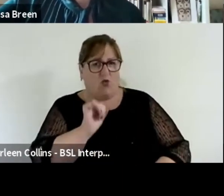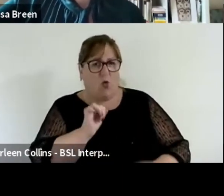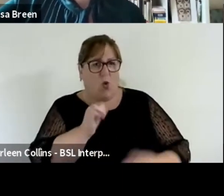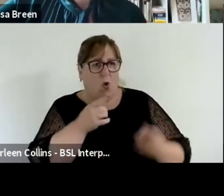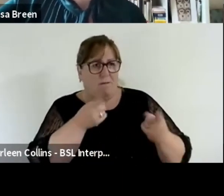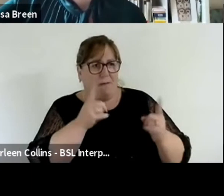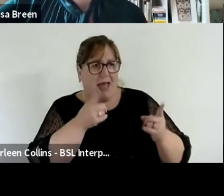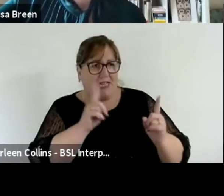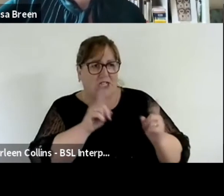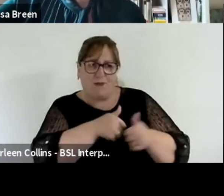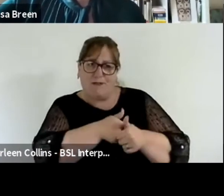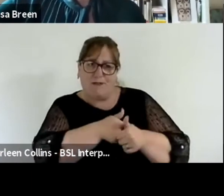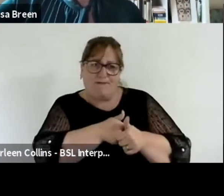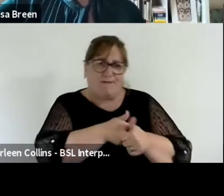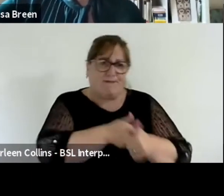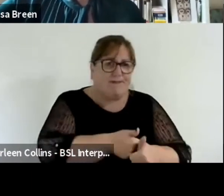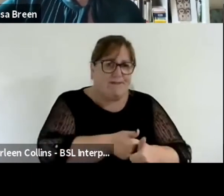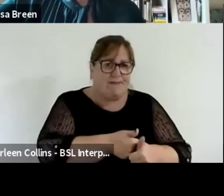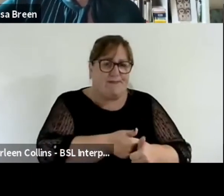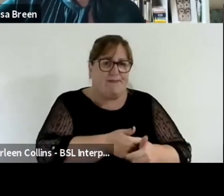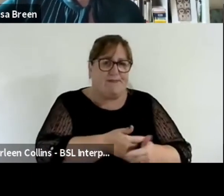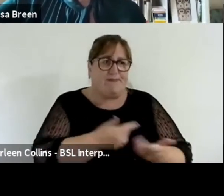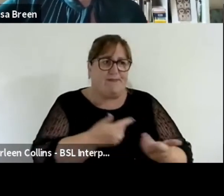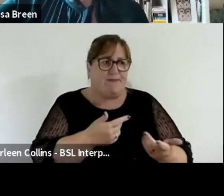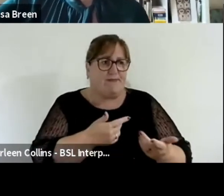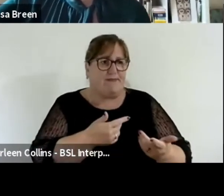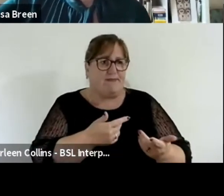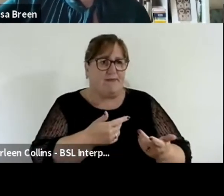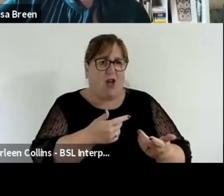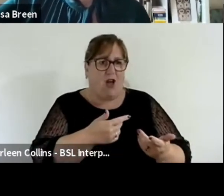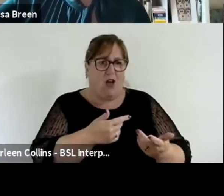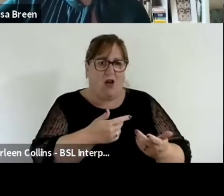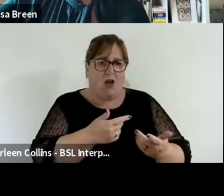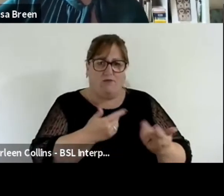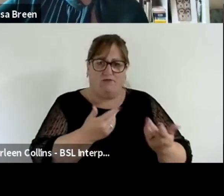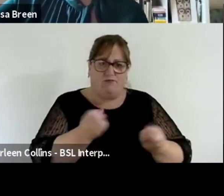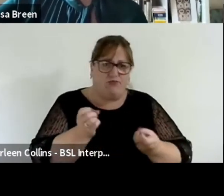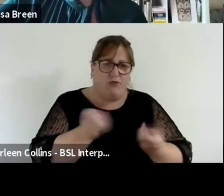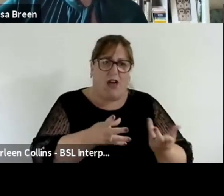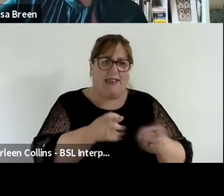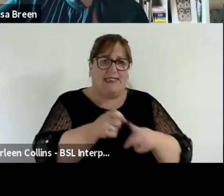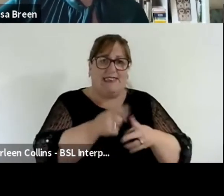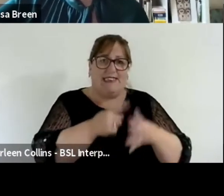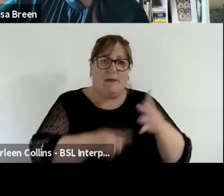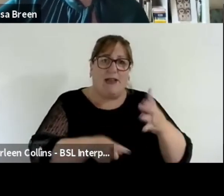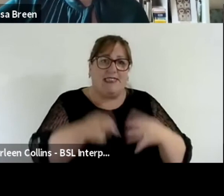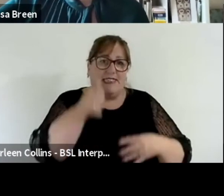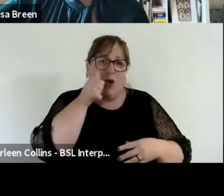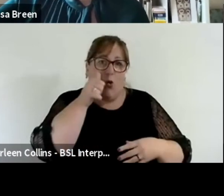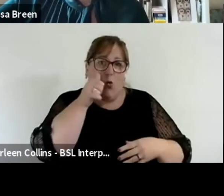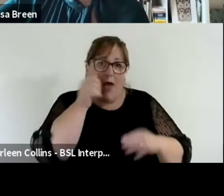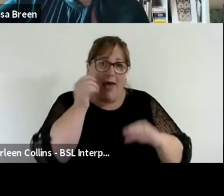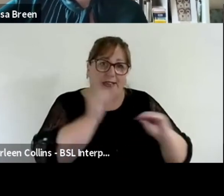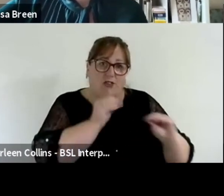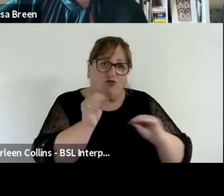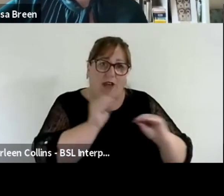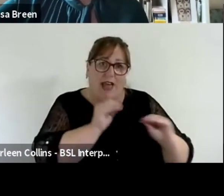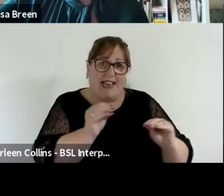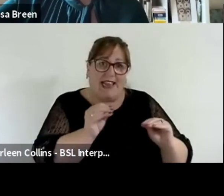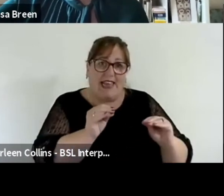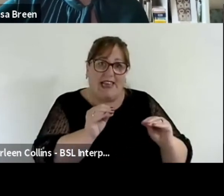It's great to see the investment that you put in with your leadership